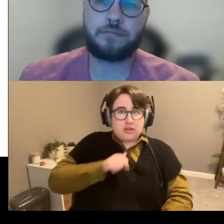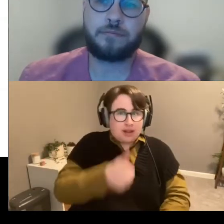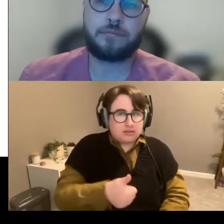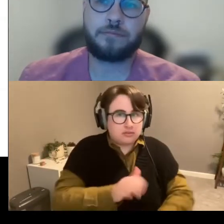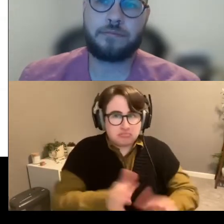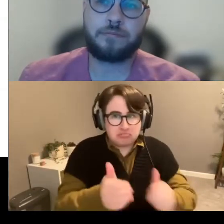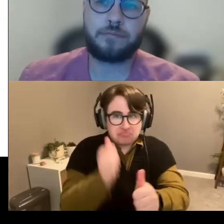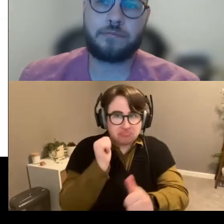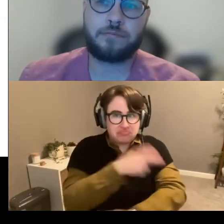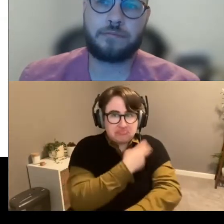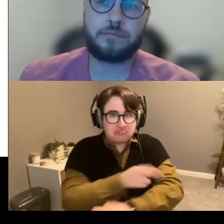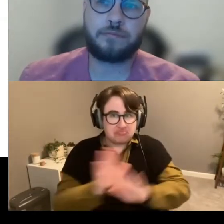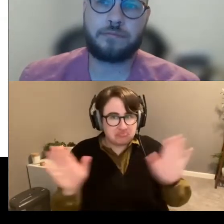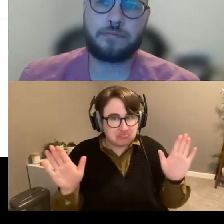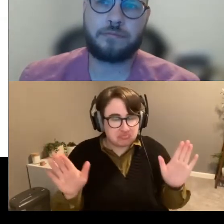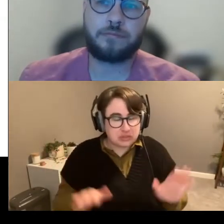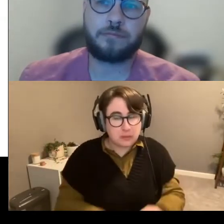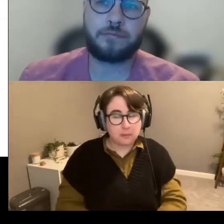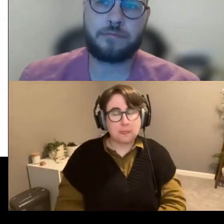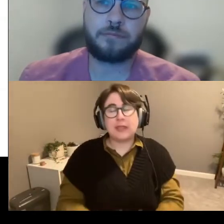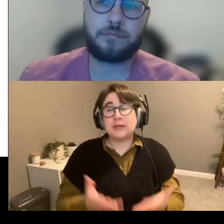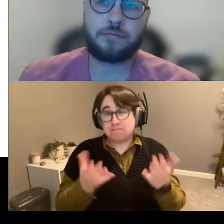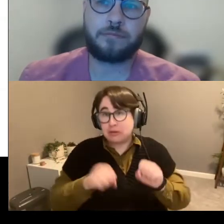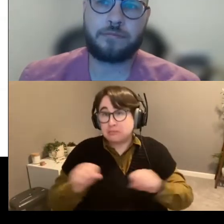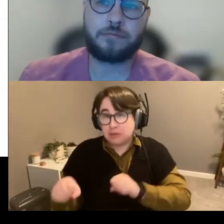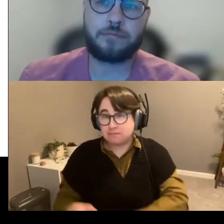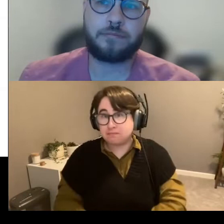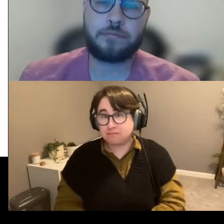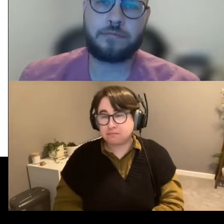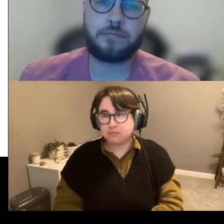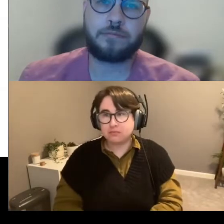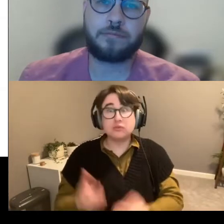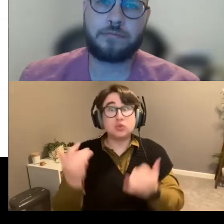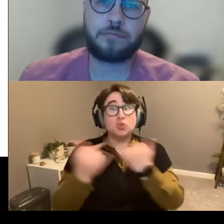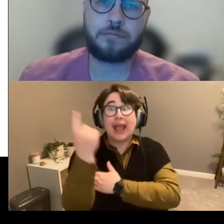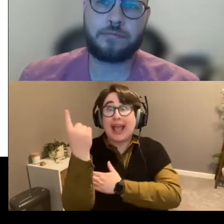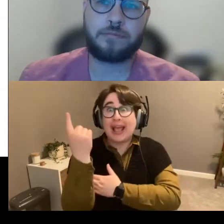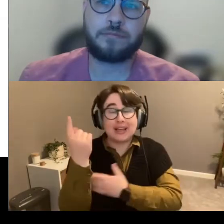especially in today's day and age where social media